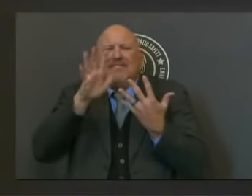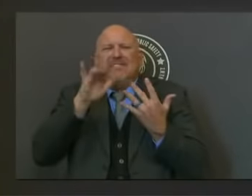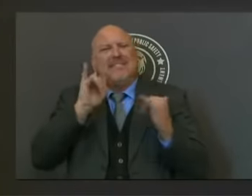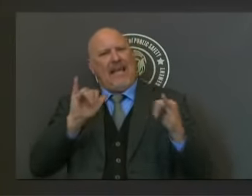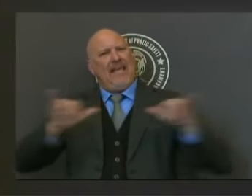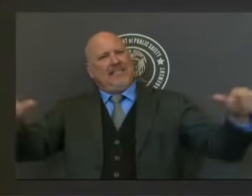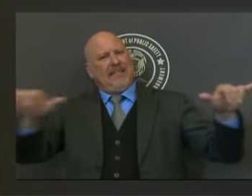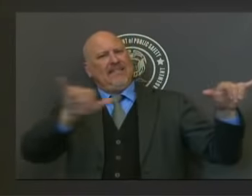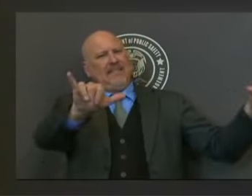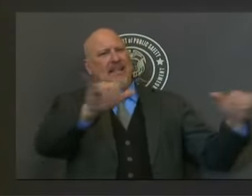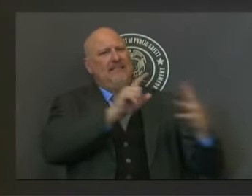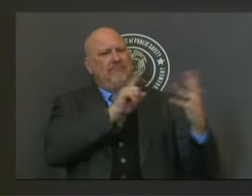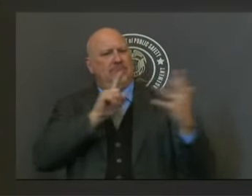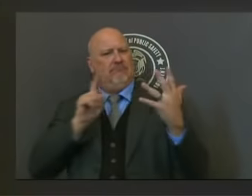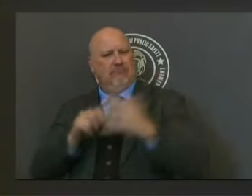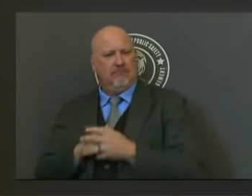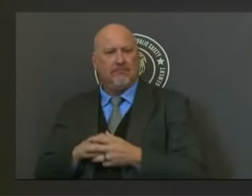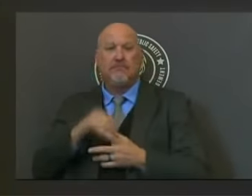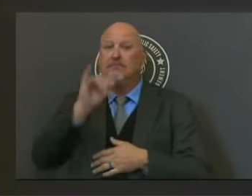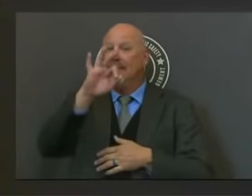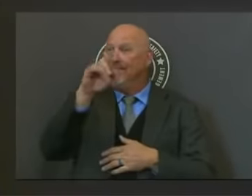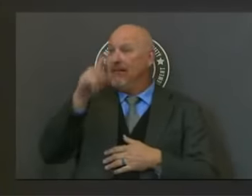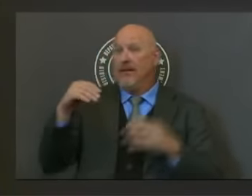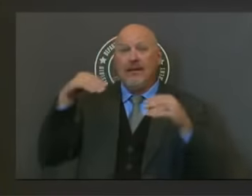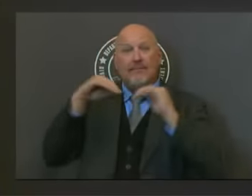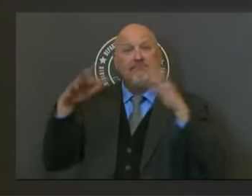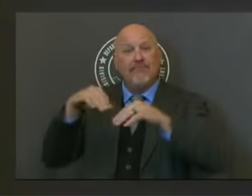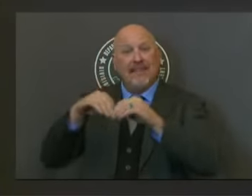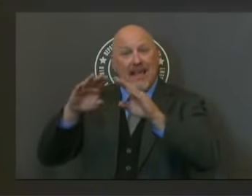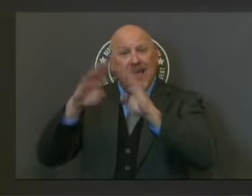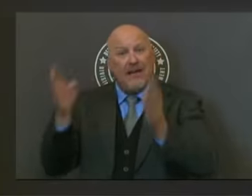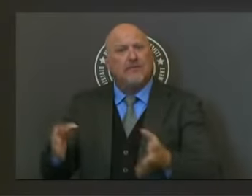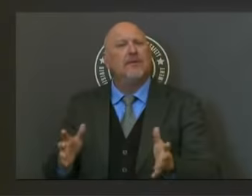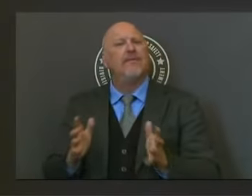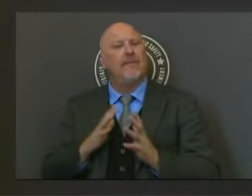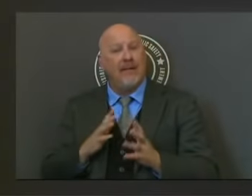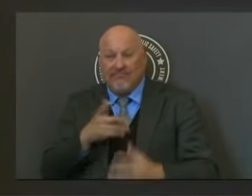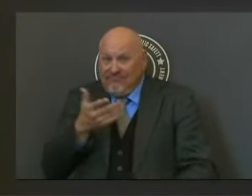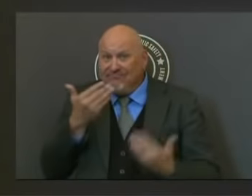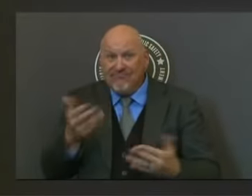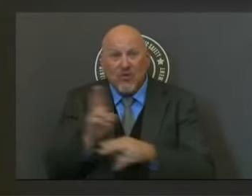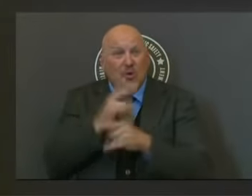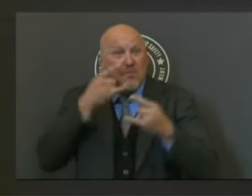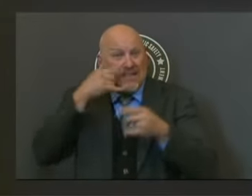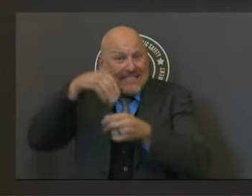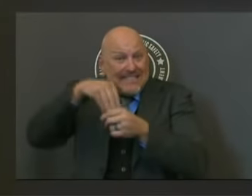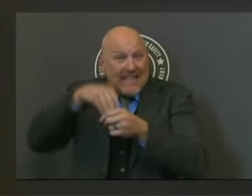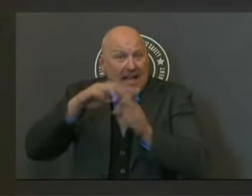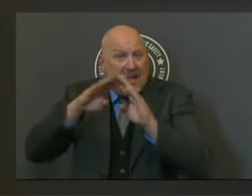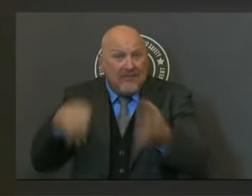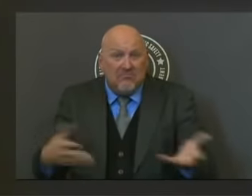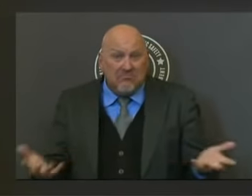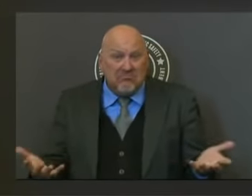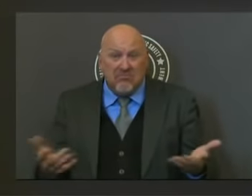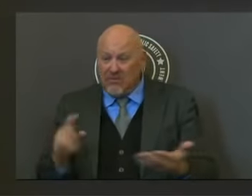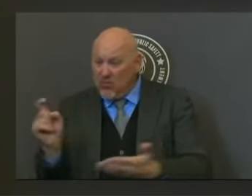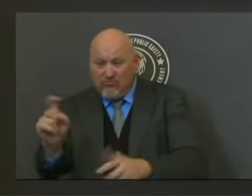windows for ventilation and do what you can to minimize the risk now is continue to wash